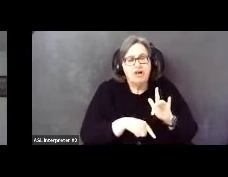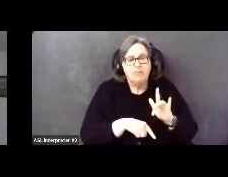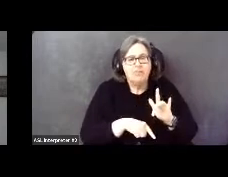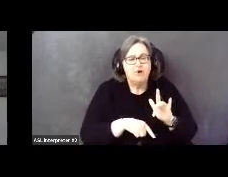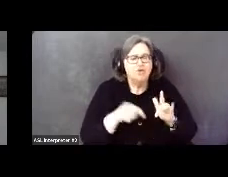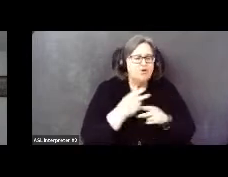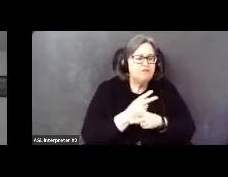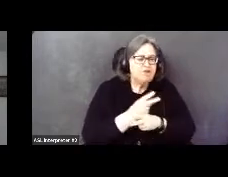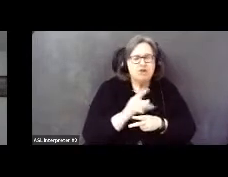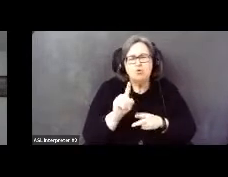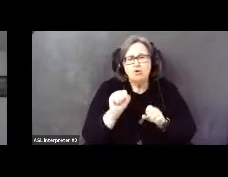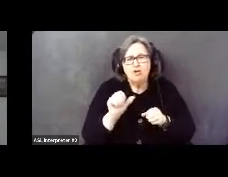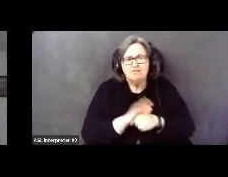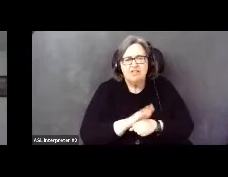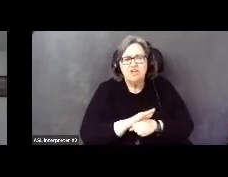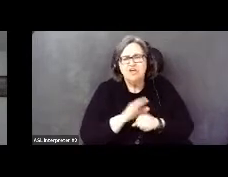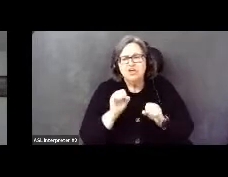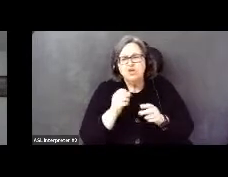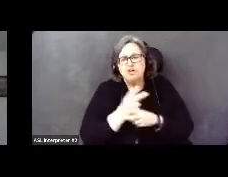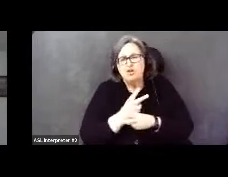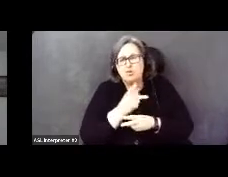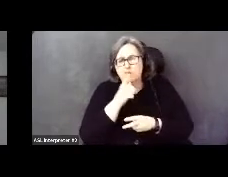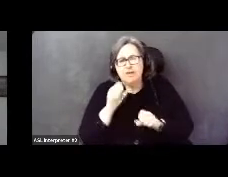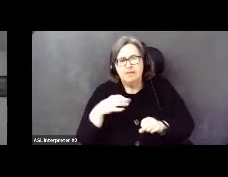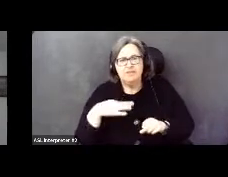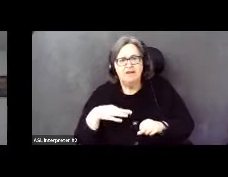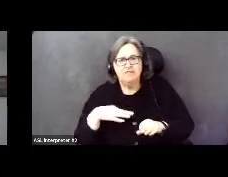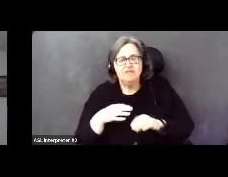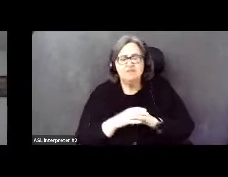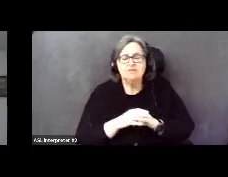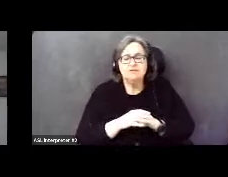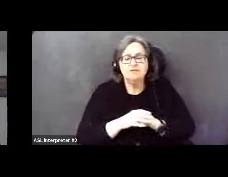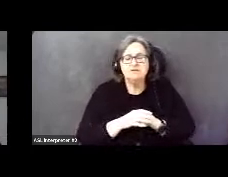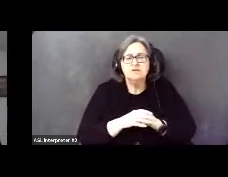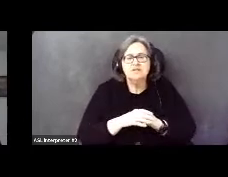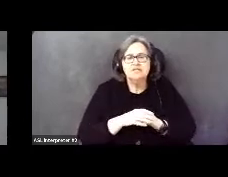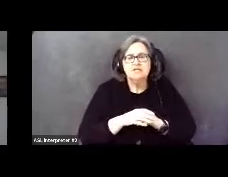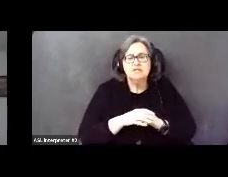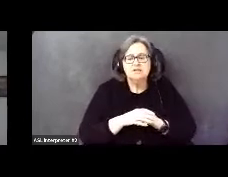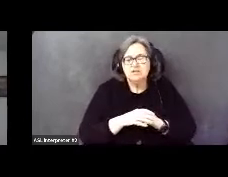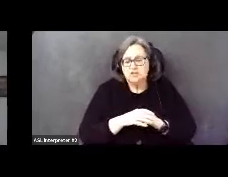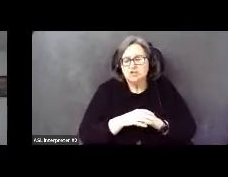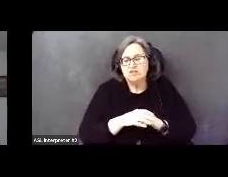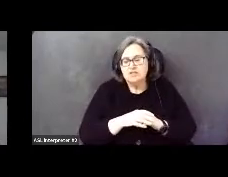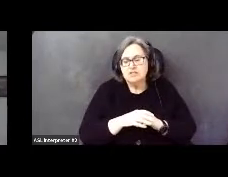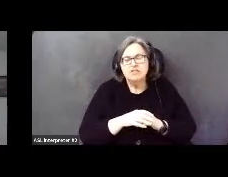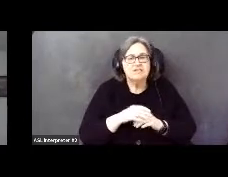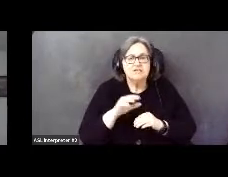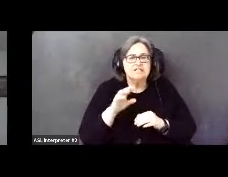can fill in, who you can benefit, and the sixth point, keep notes. Notes are important.